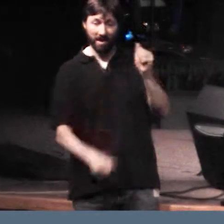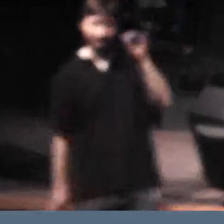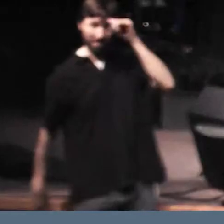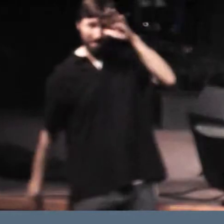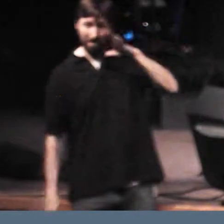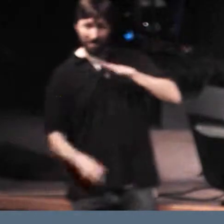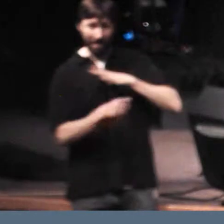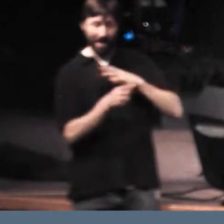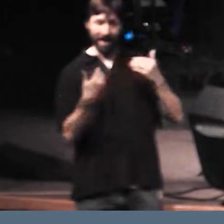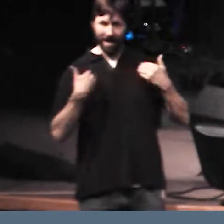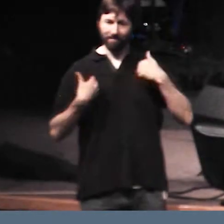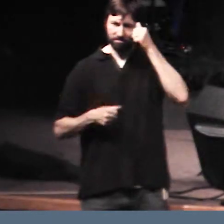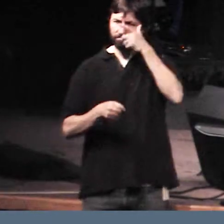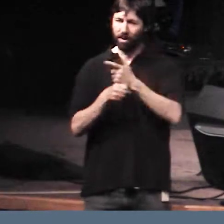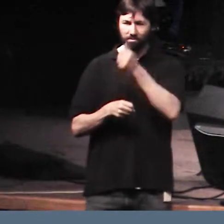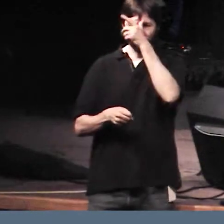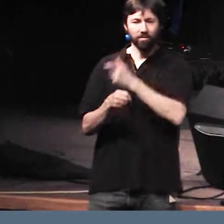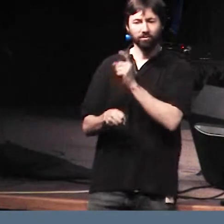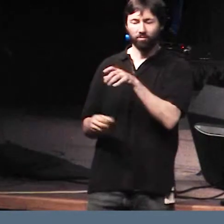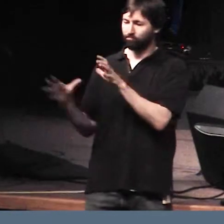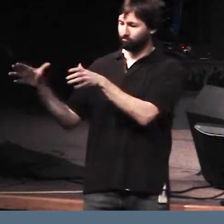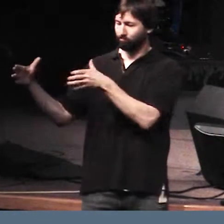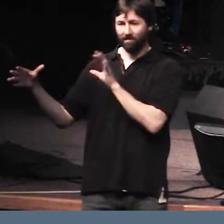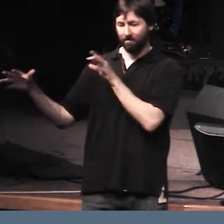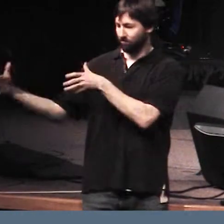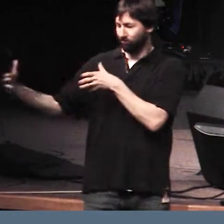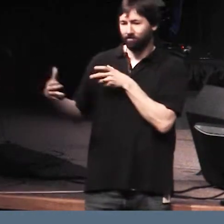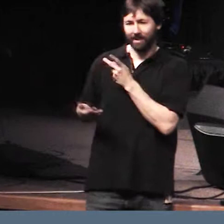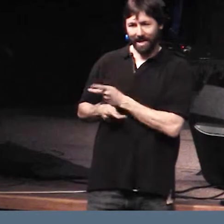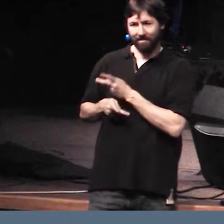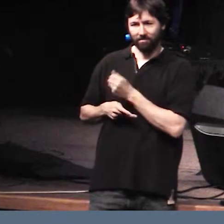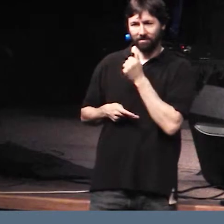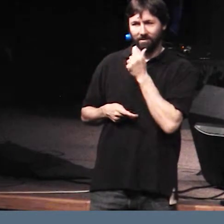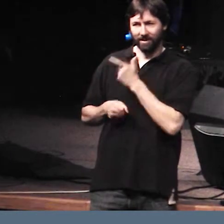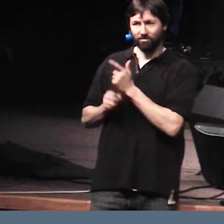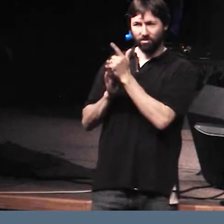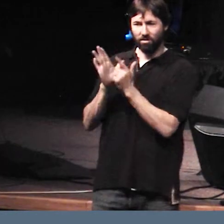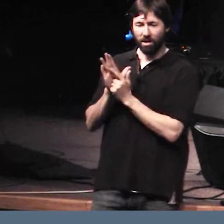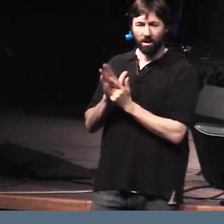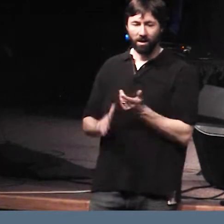if a man had a brother or his brother was supposed to take care of him but Elimelech didn't have any brothers